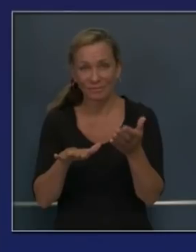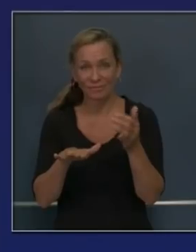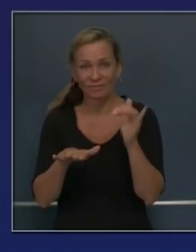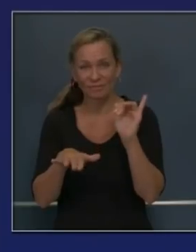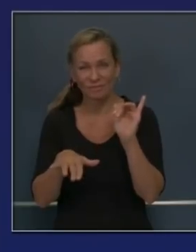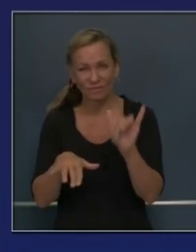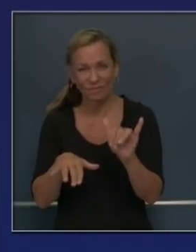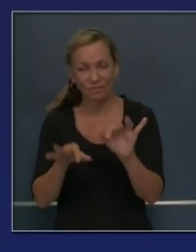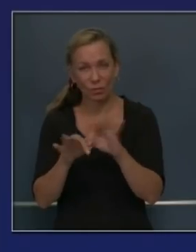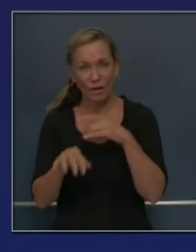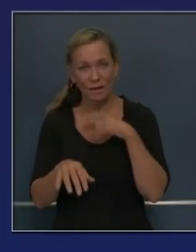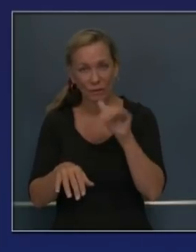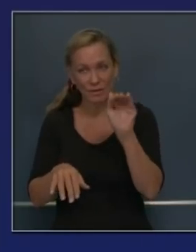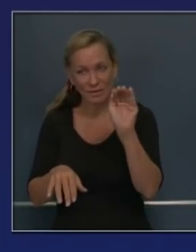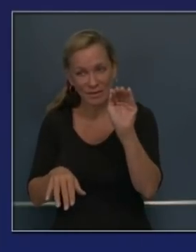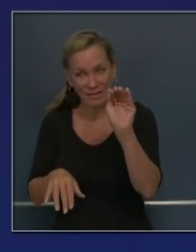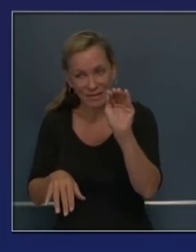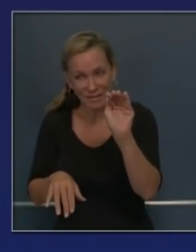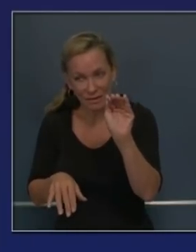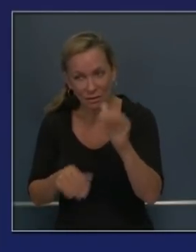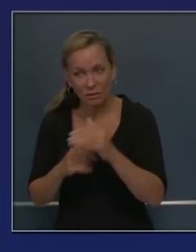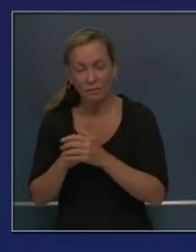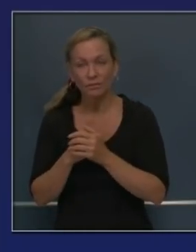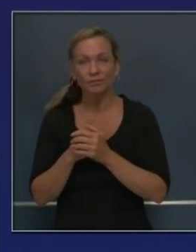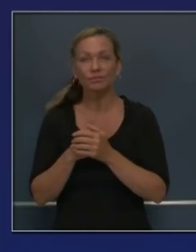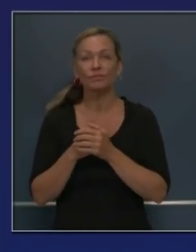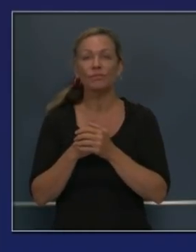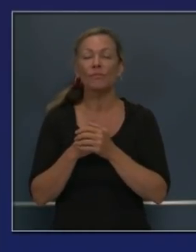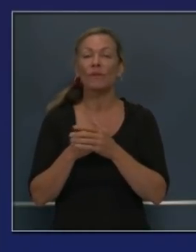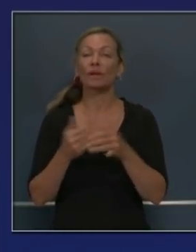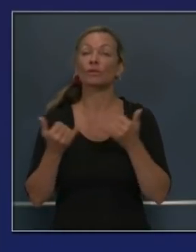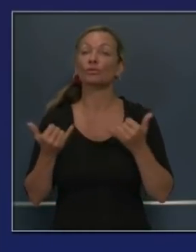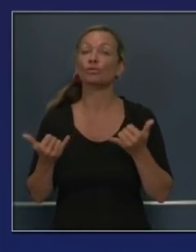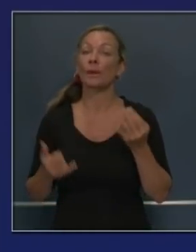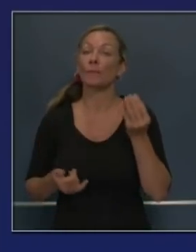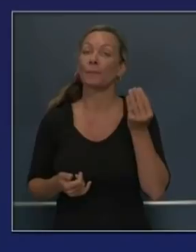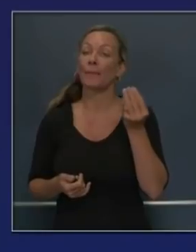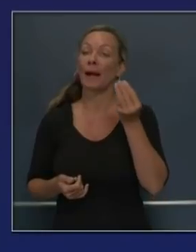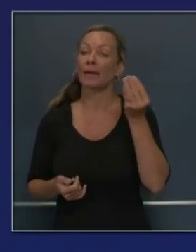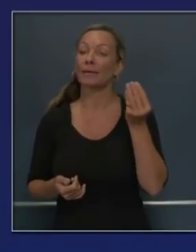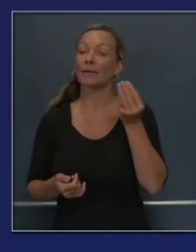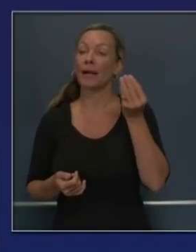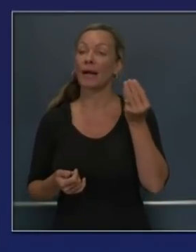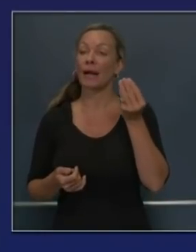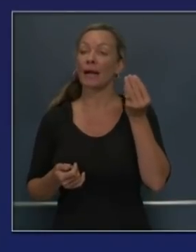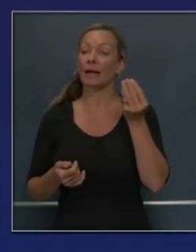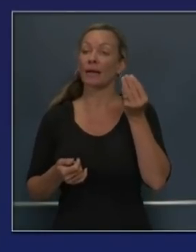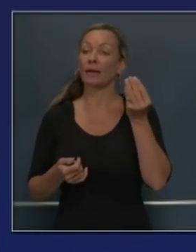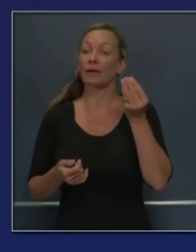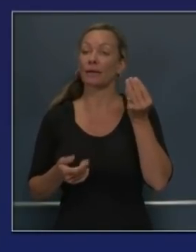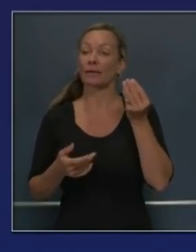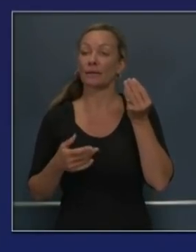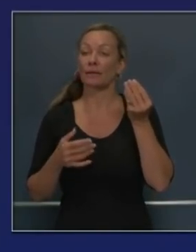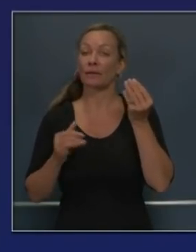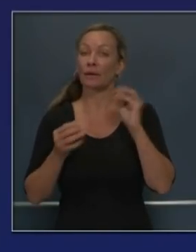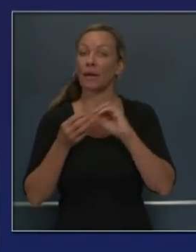JUST BRIEFLY I WANT TO CONTINUE TO REMIND YOU HOW DEADLY THIS DISEASE IS AND WELL WE REPORTED MONDAY'S REPORTING IS ALWAYS LOWER THAN IT ACTUALLY IS